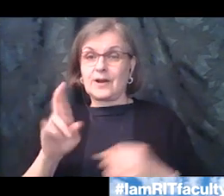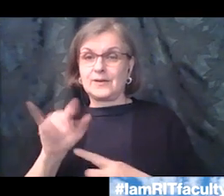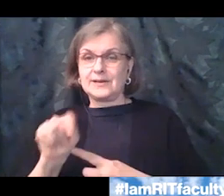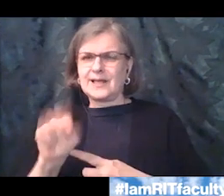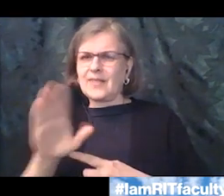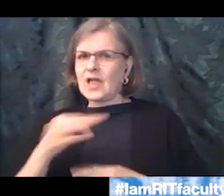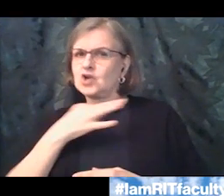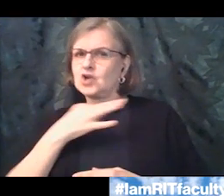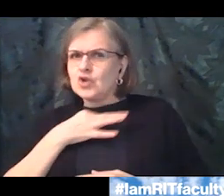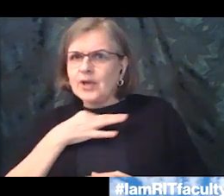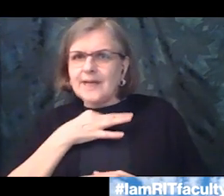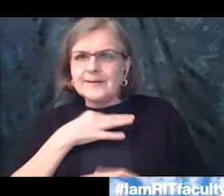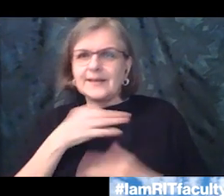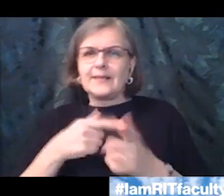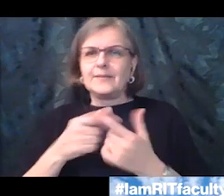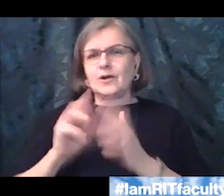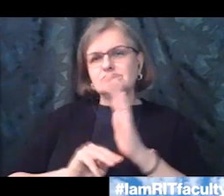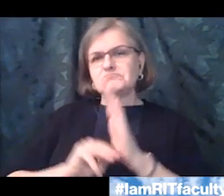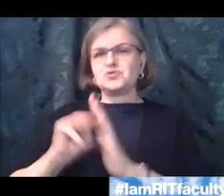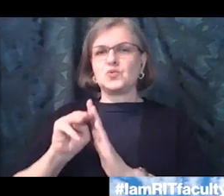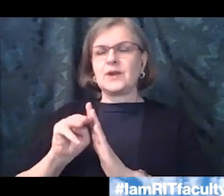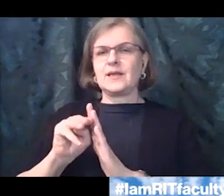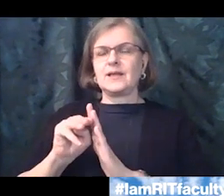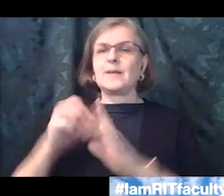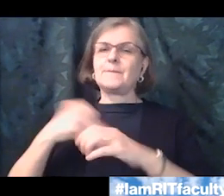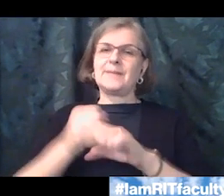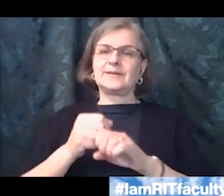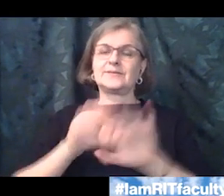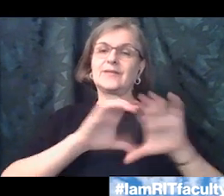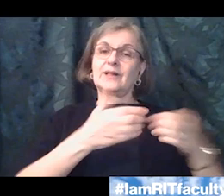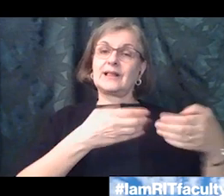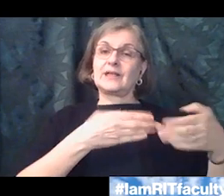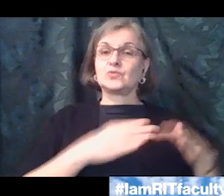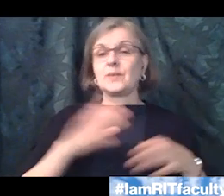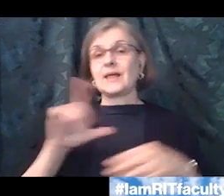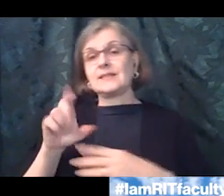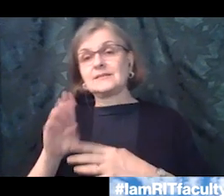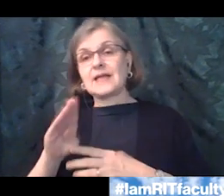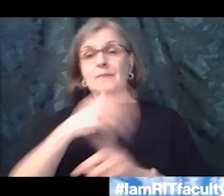have makes the environment in the classrooms and in the labs a very dynamic place to be.